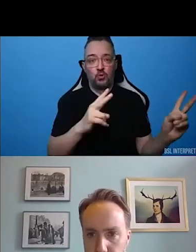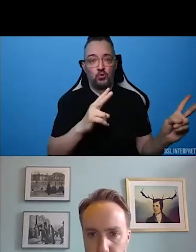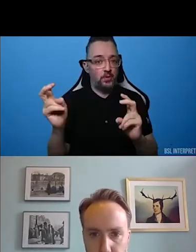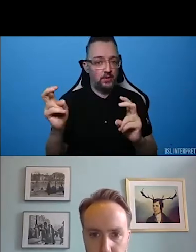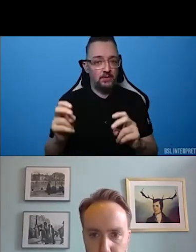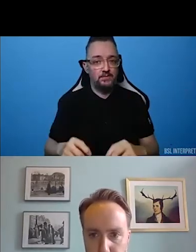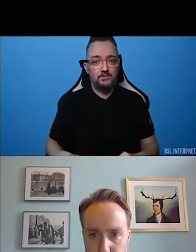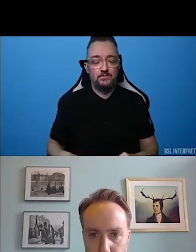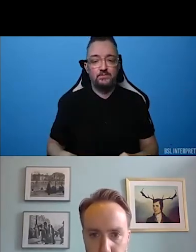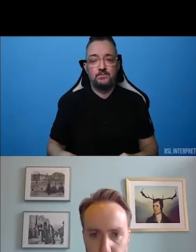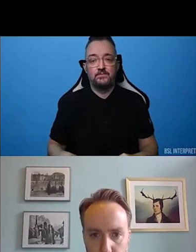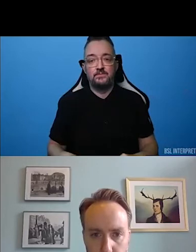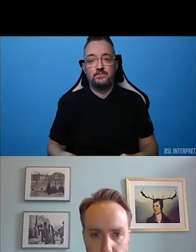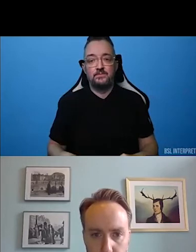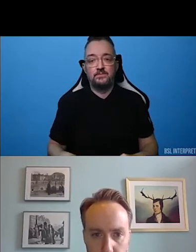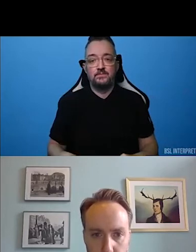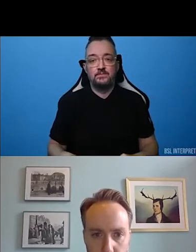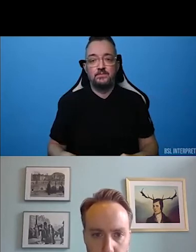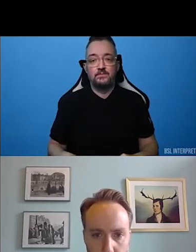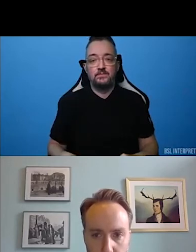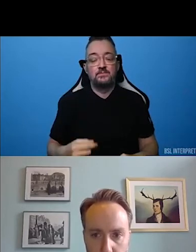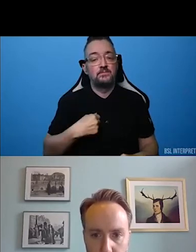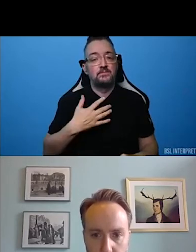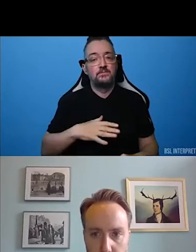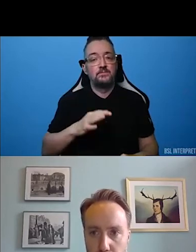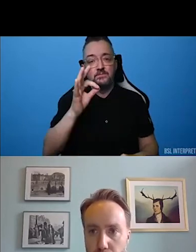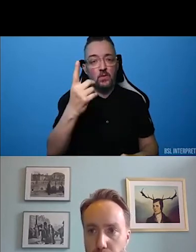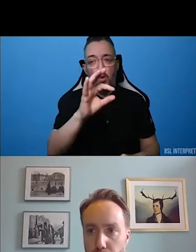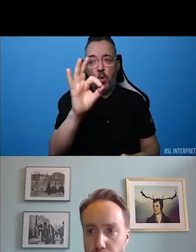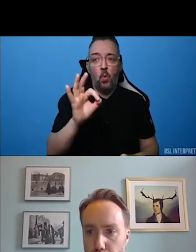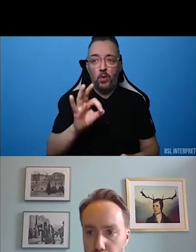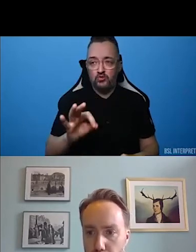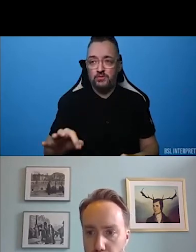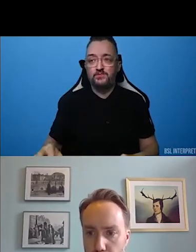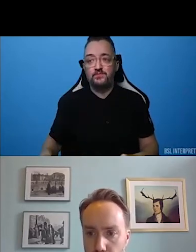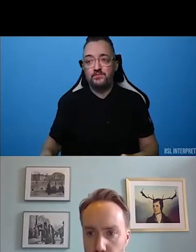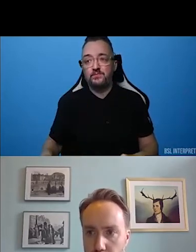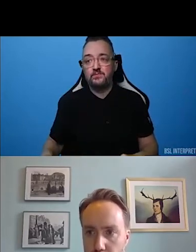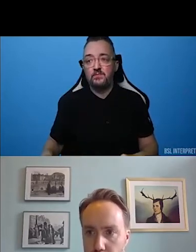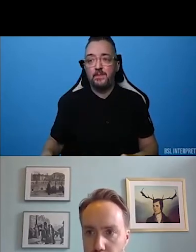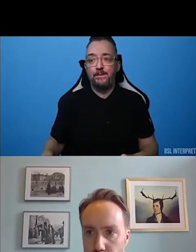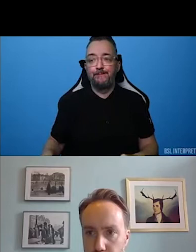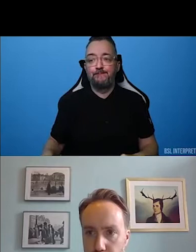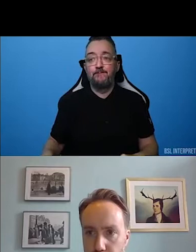So I suppose I might kick off with a question and then please do everybody add in any more questions